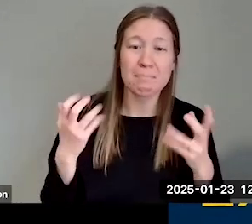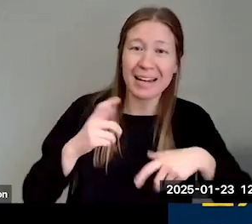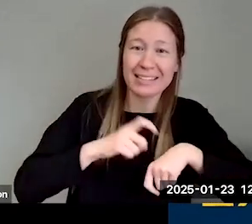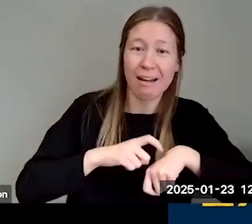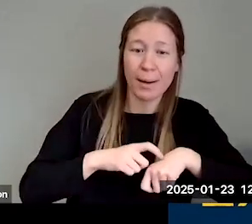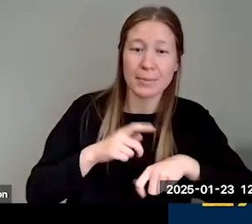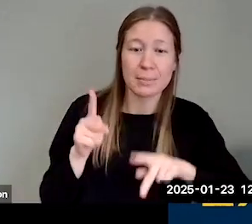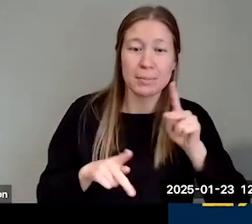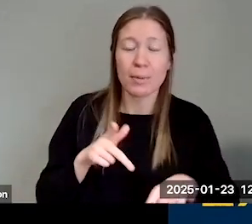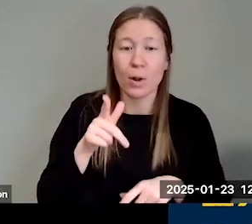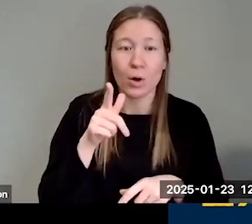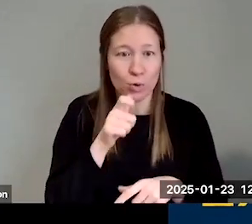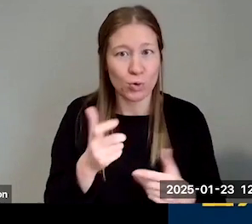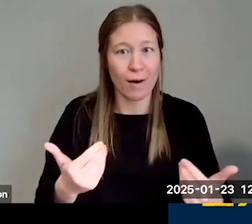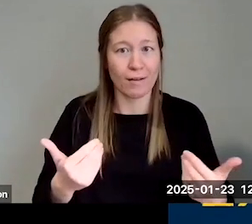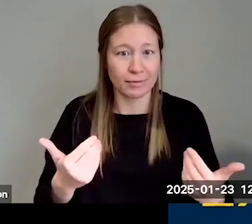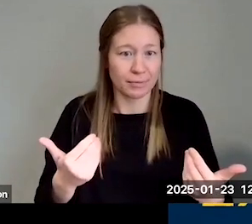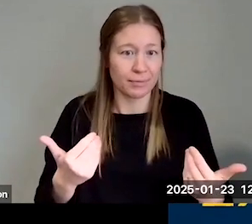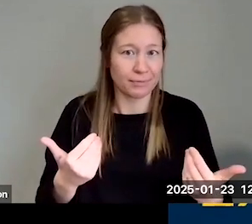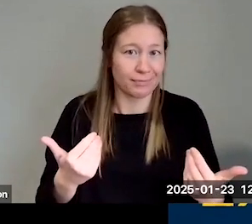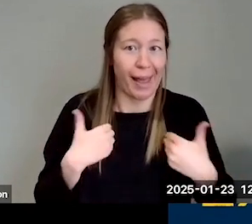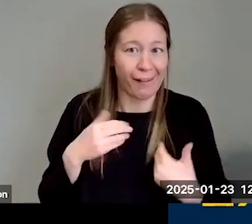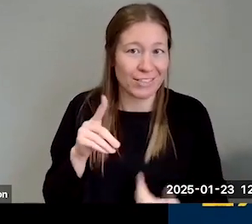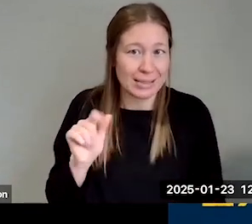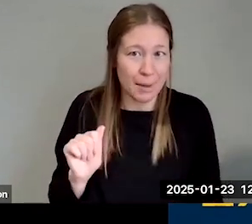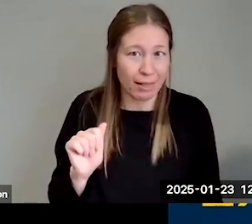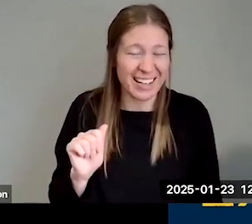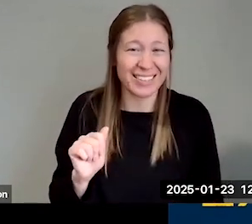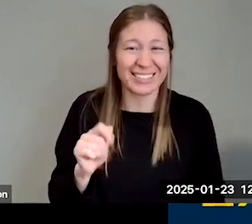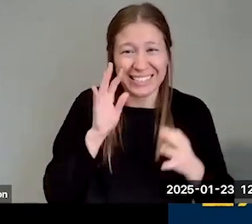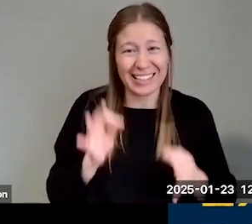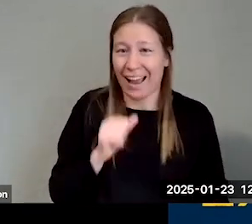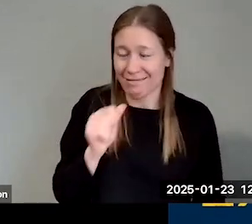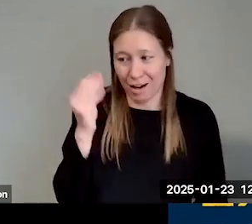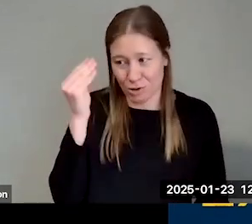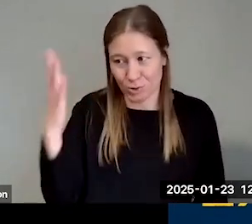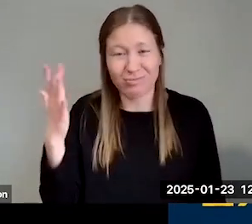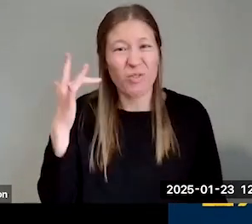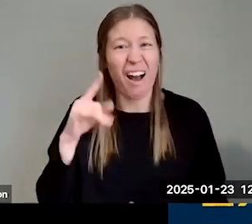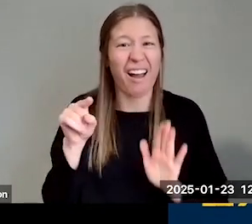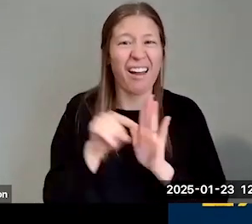they choose not to disclose because they fear what those negative consequences could be.